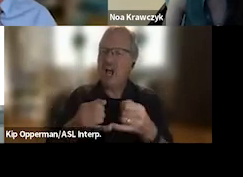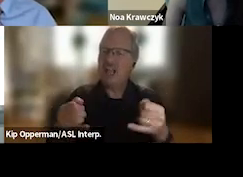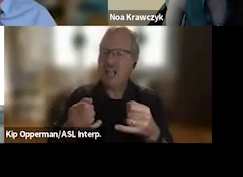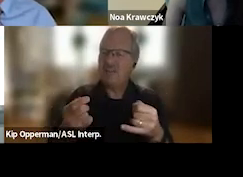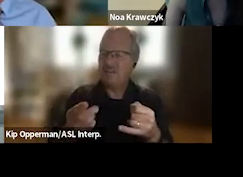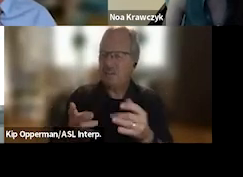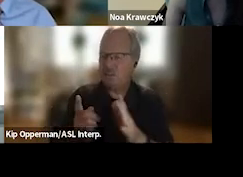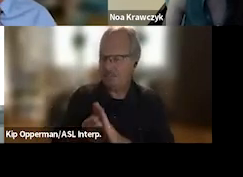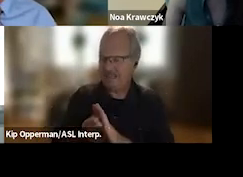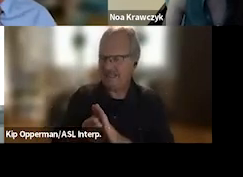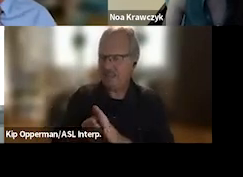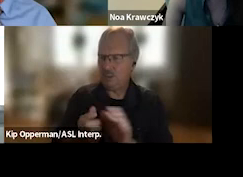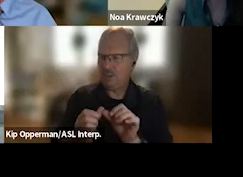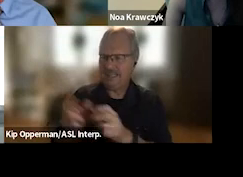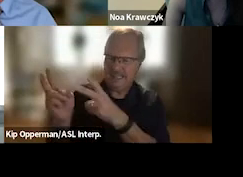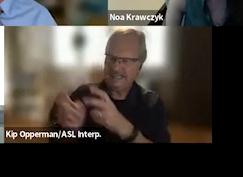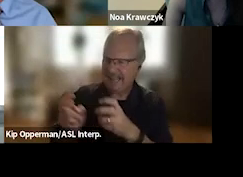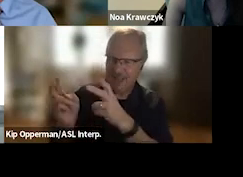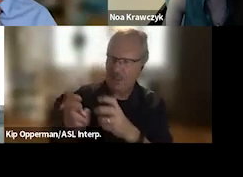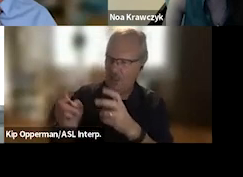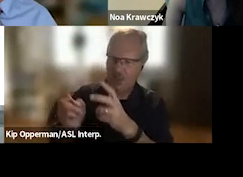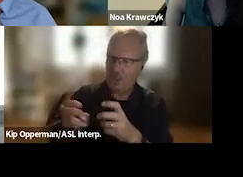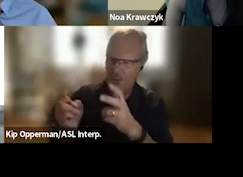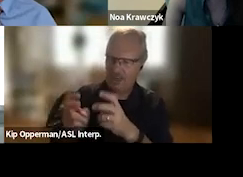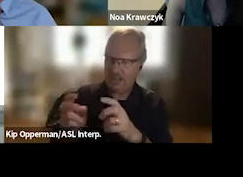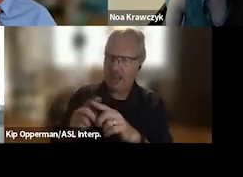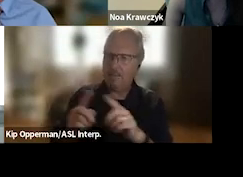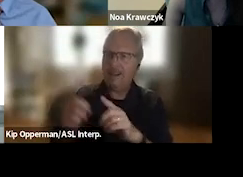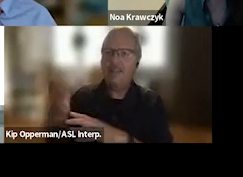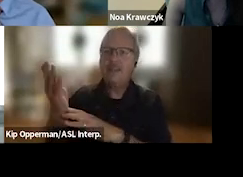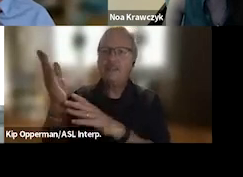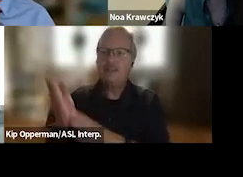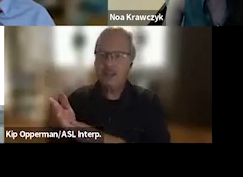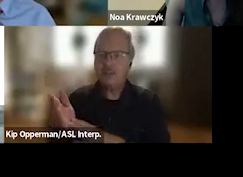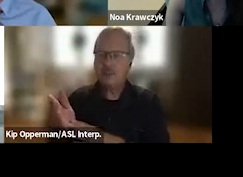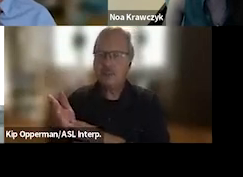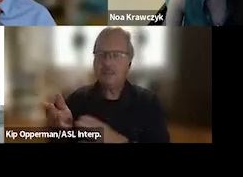for those of you who are still downloading the materials. But the speakers will be signing off now.